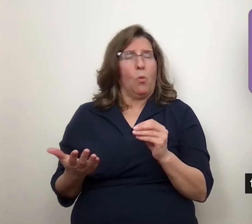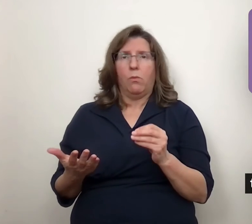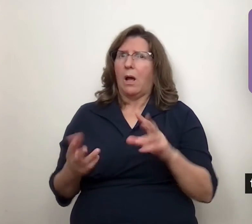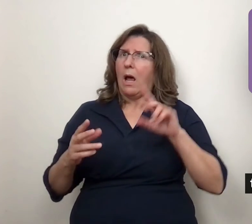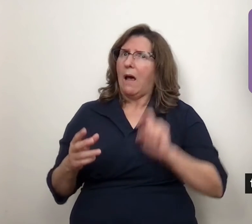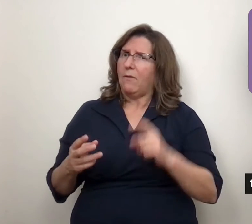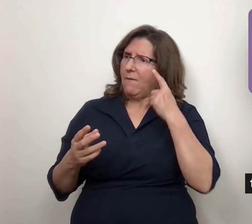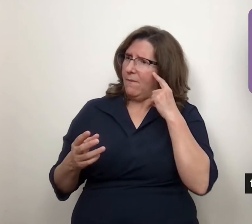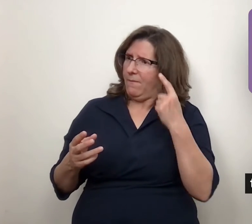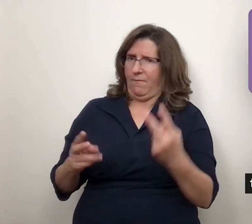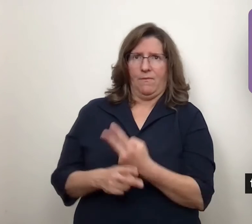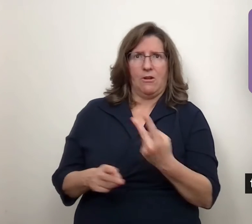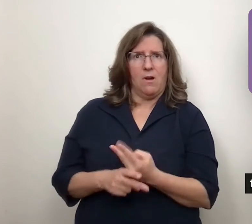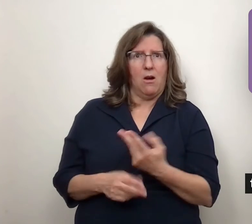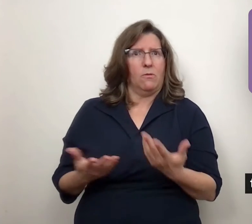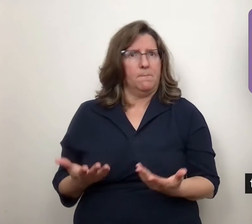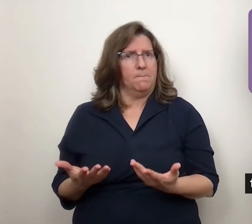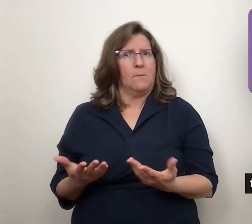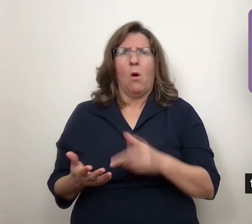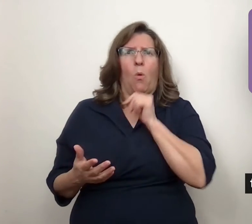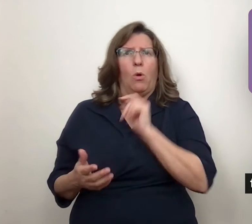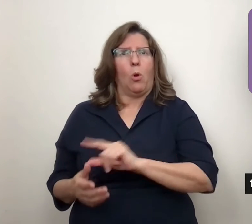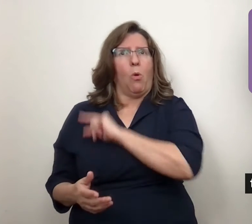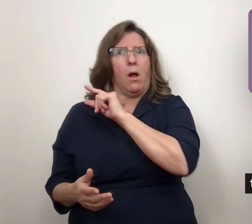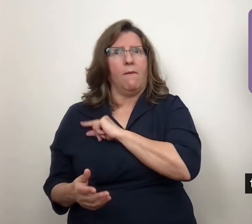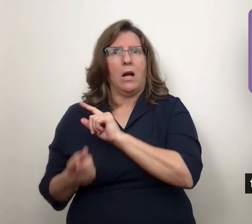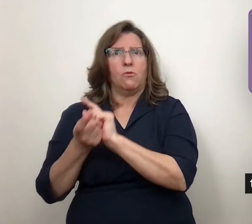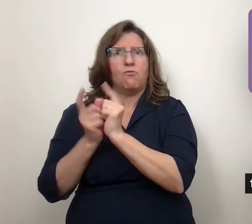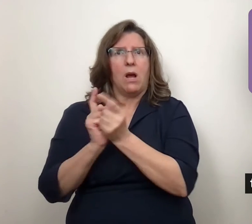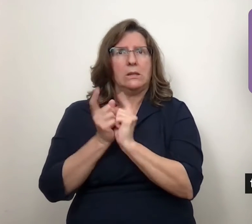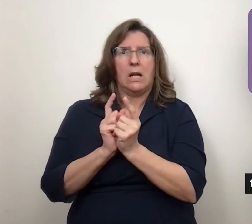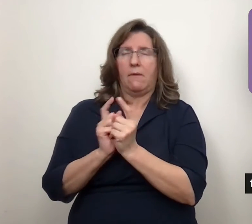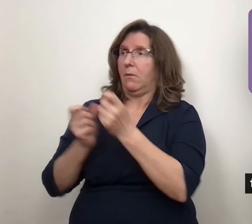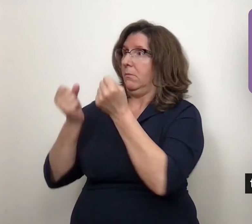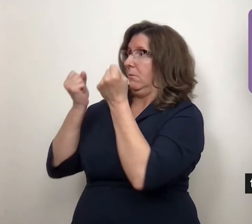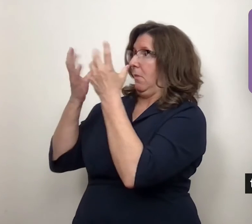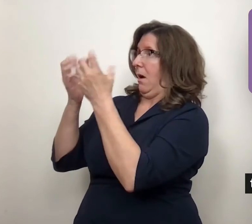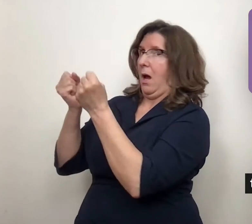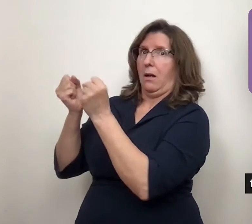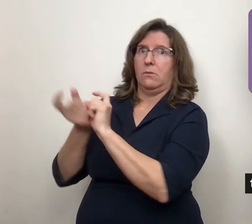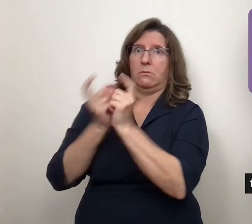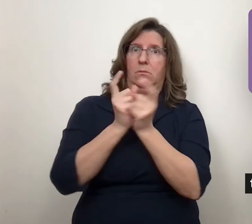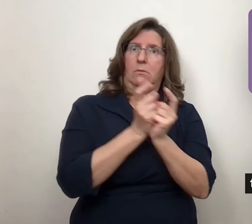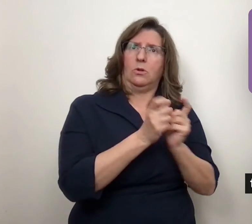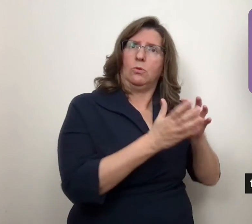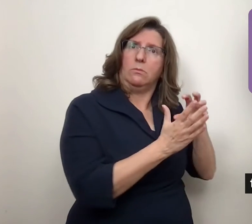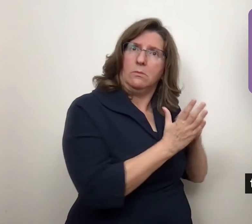There’s nothing more frustrating than not being able to find what you’re looking for.